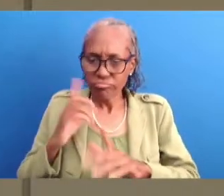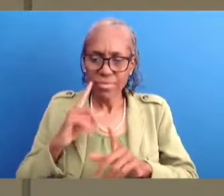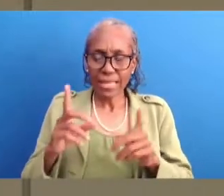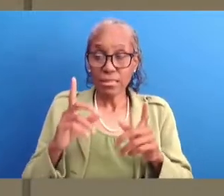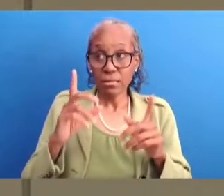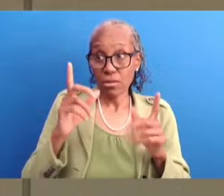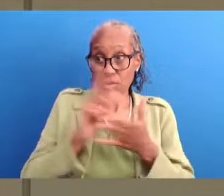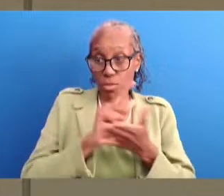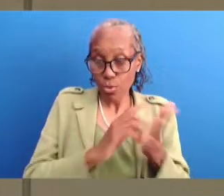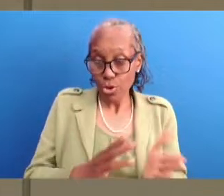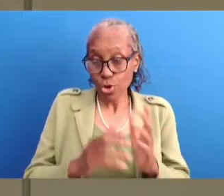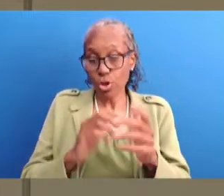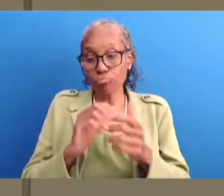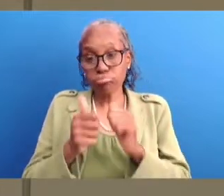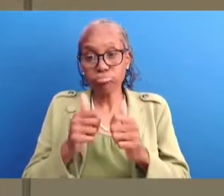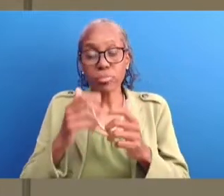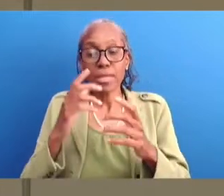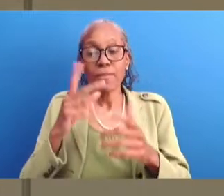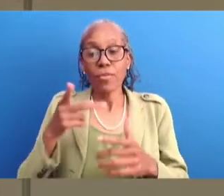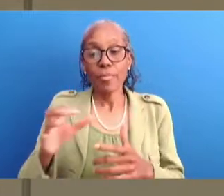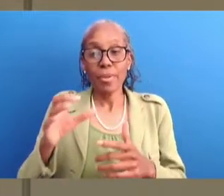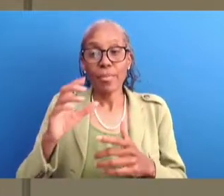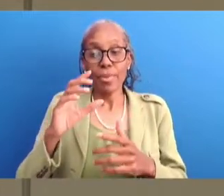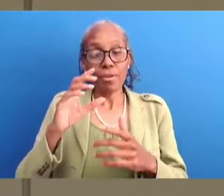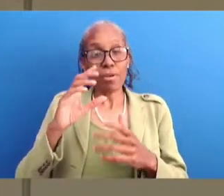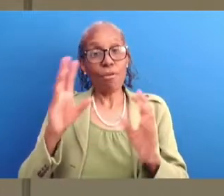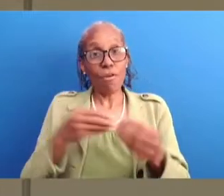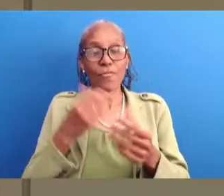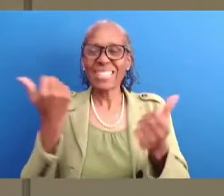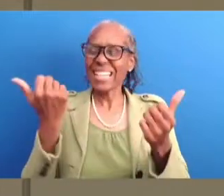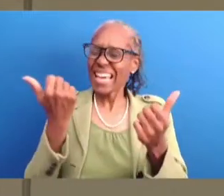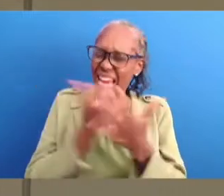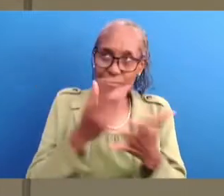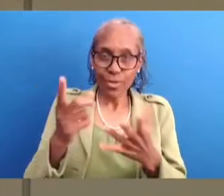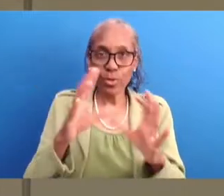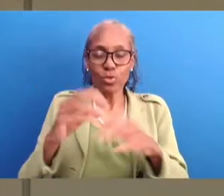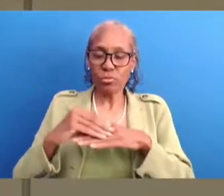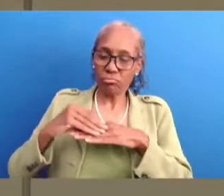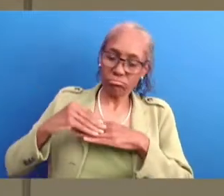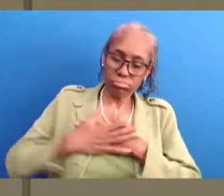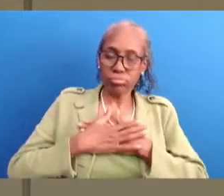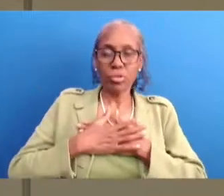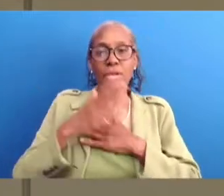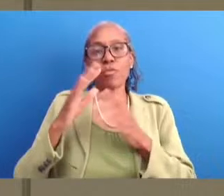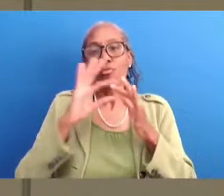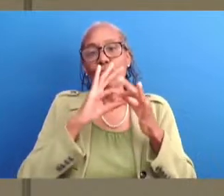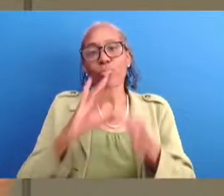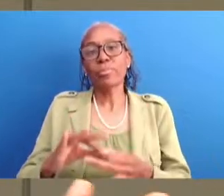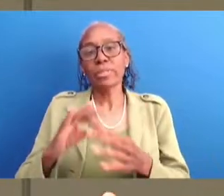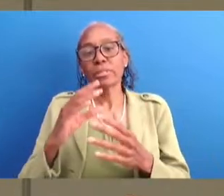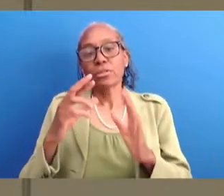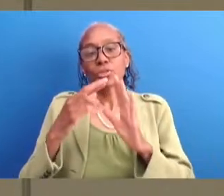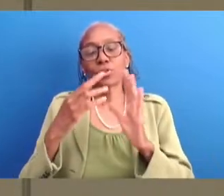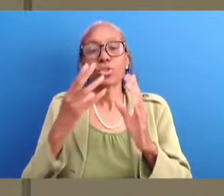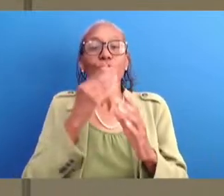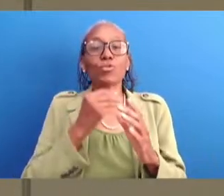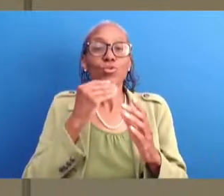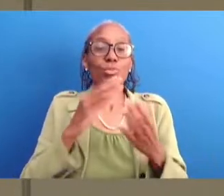IT'S WHY I RAN FOR PUBLIC OFFICE.